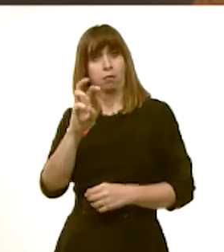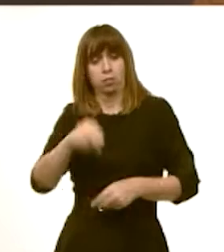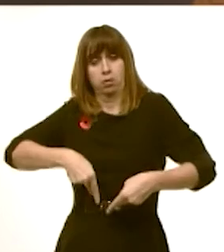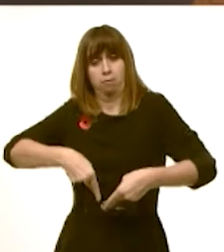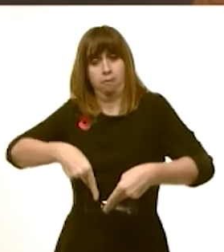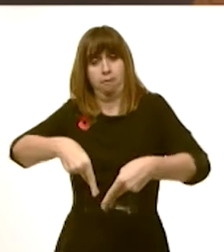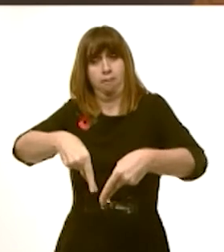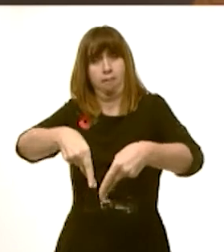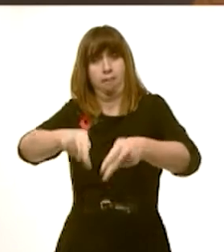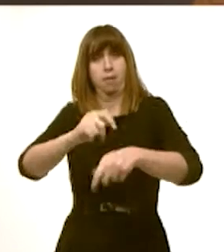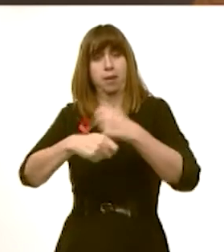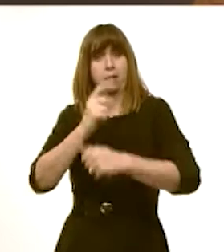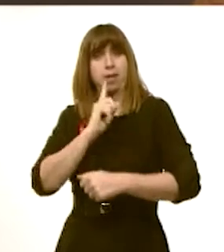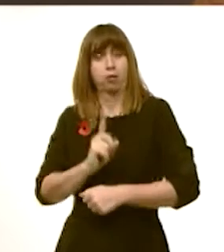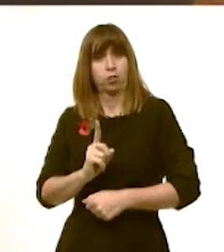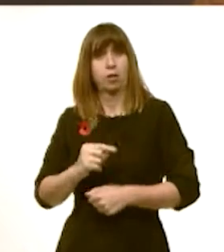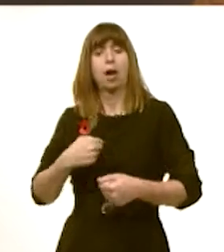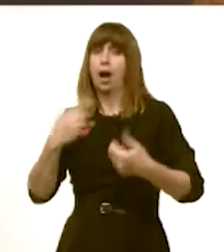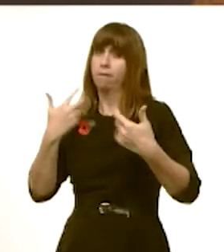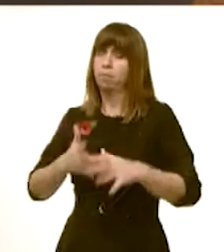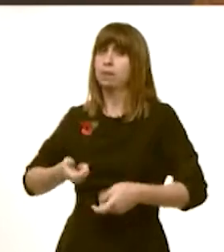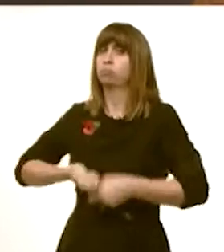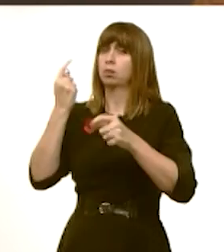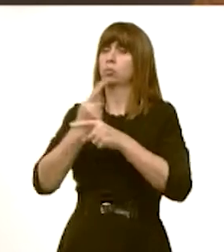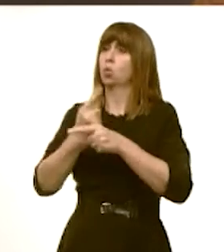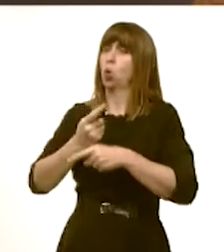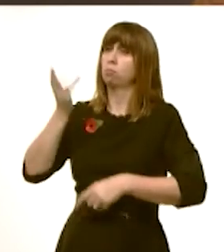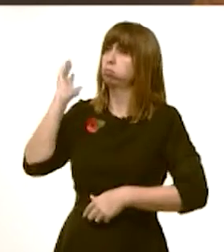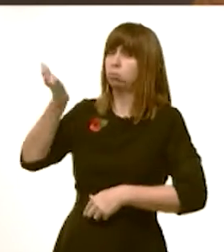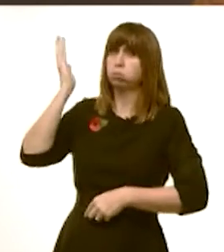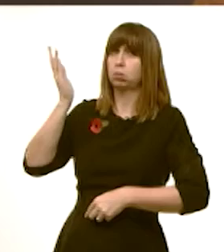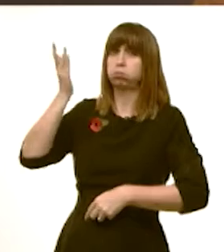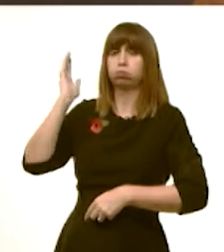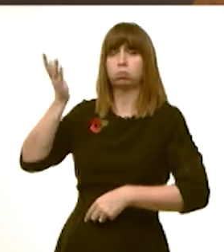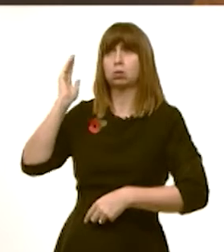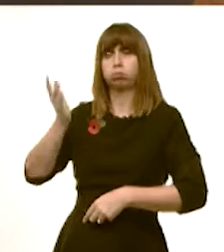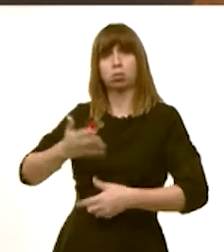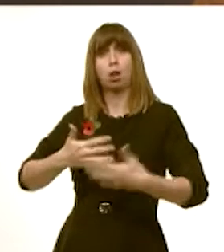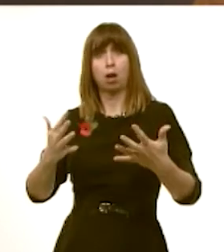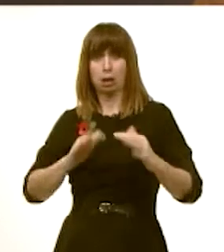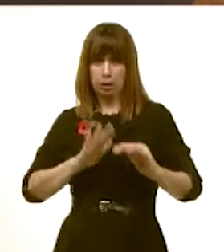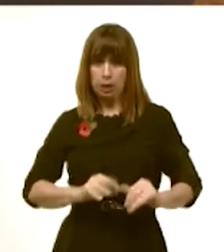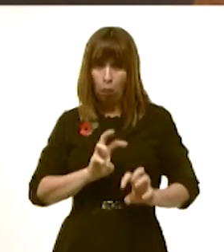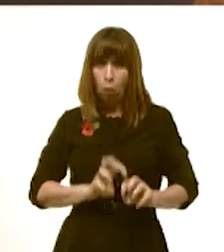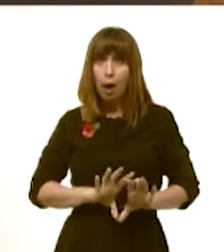that Iíve mentioned publicly a number of times. We donít even know about the south Wales main line at the moment.